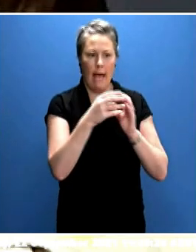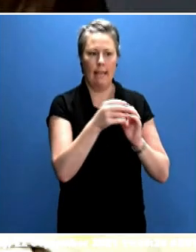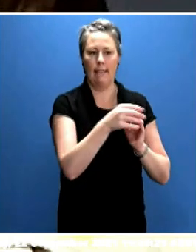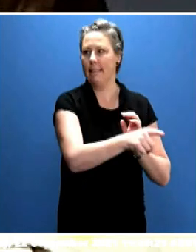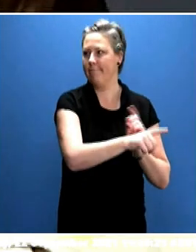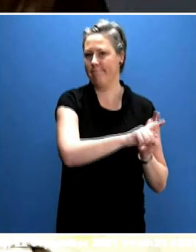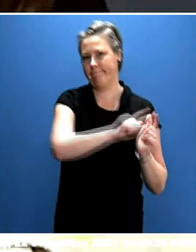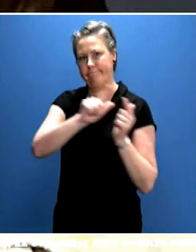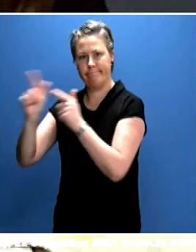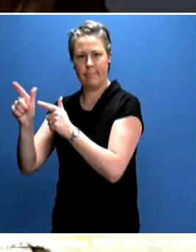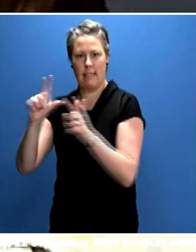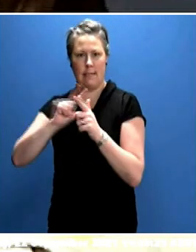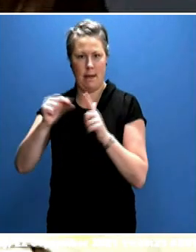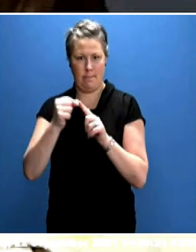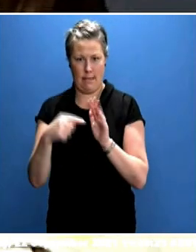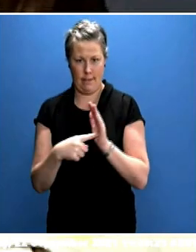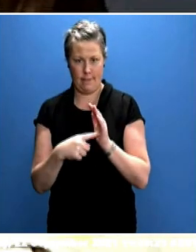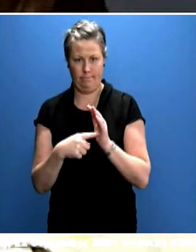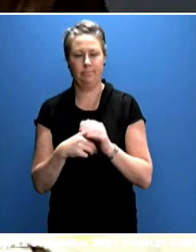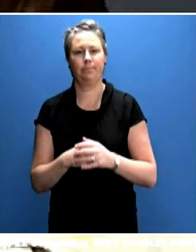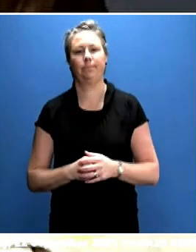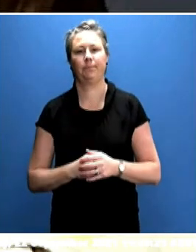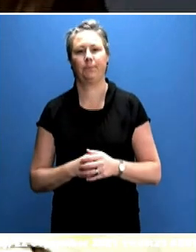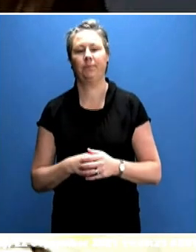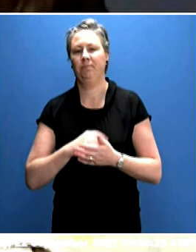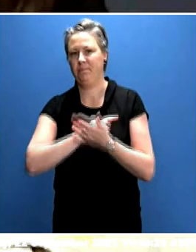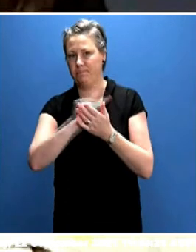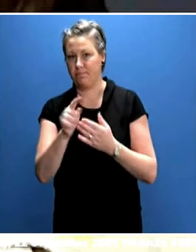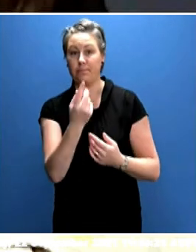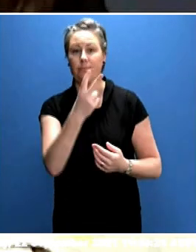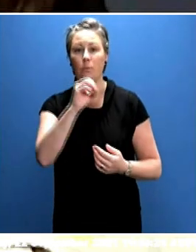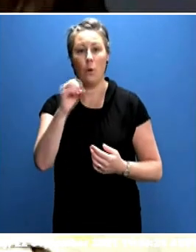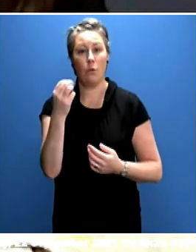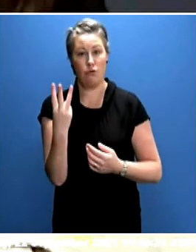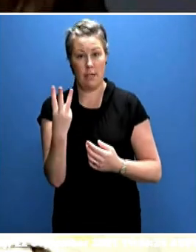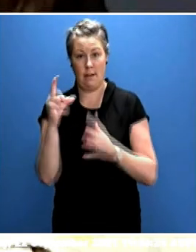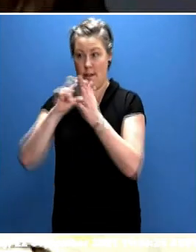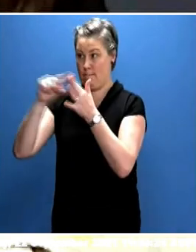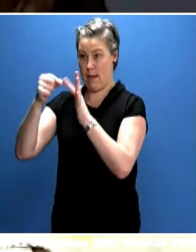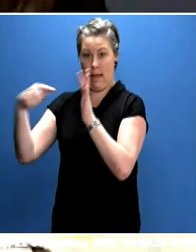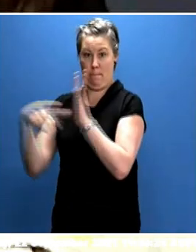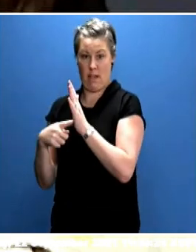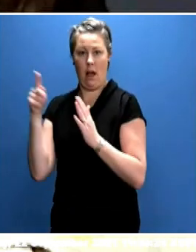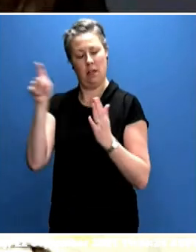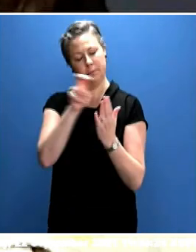In 2003, a Department officer said the following about the client: